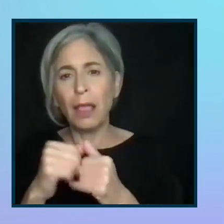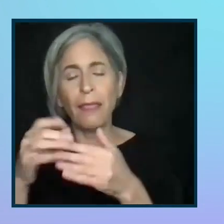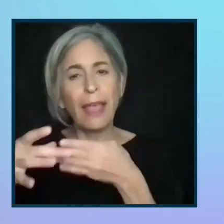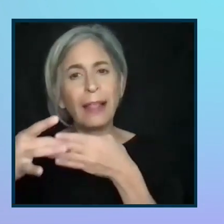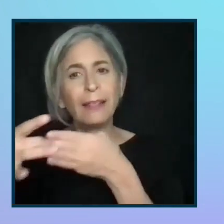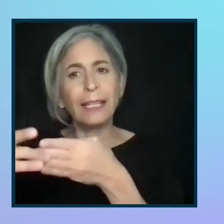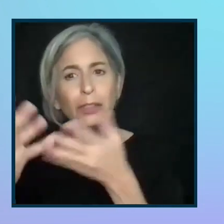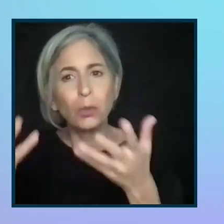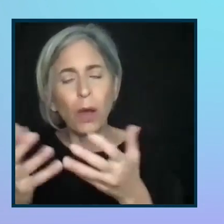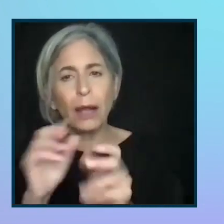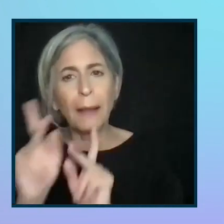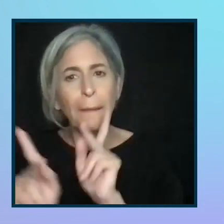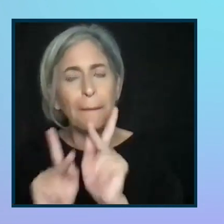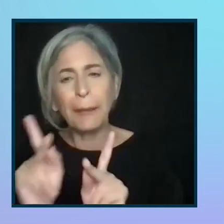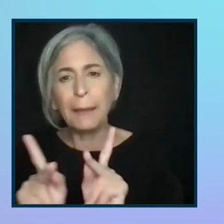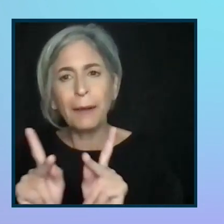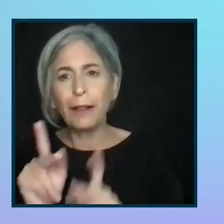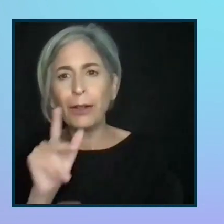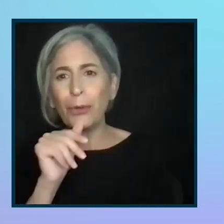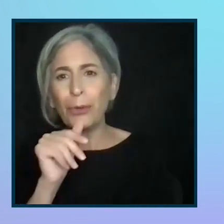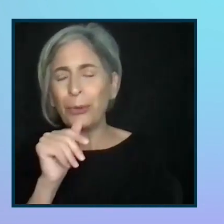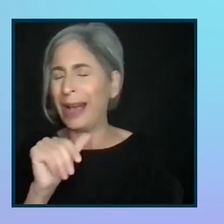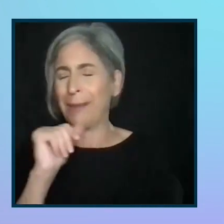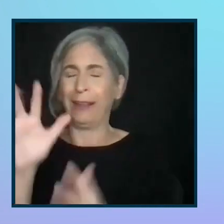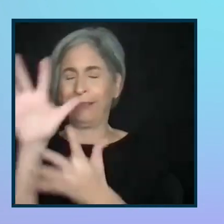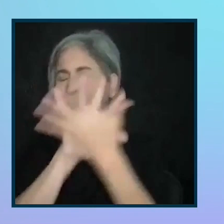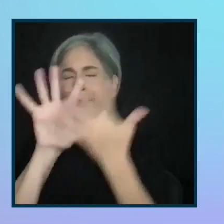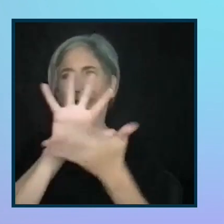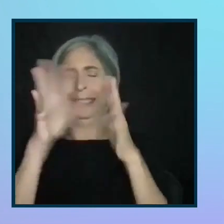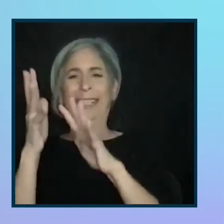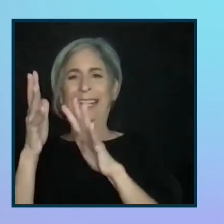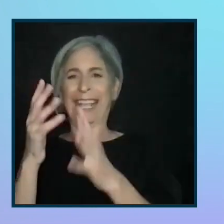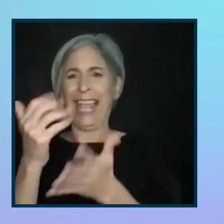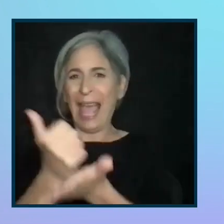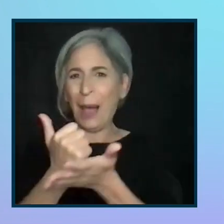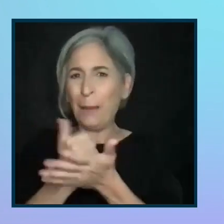people who I'm not making sense, will you pick up from this Seth, I'm sorry?